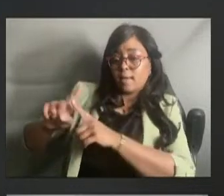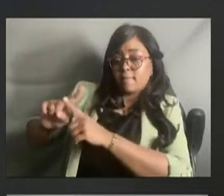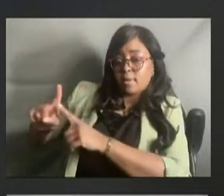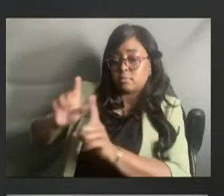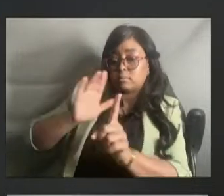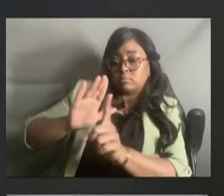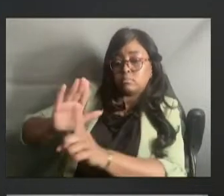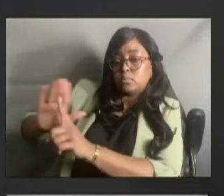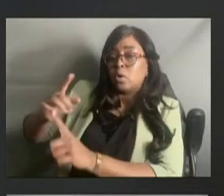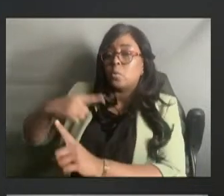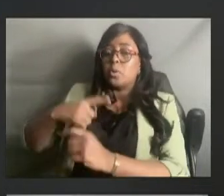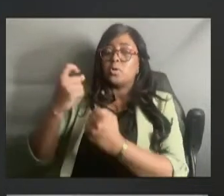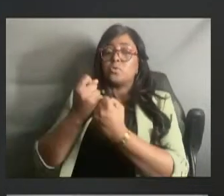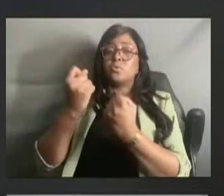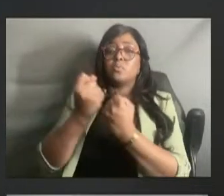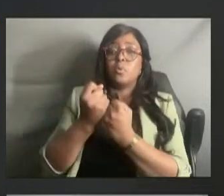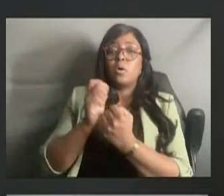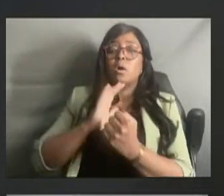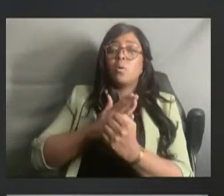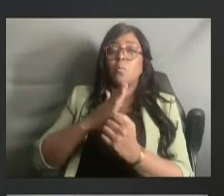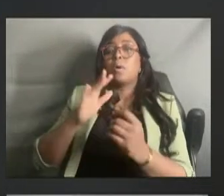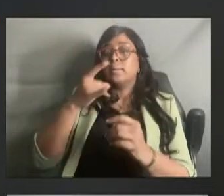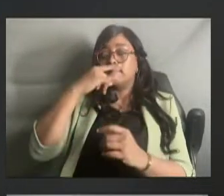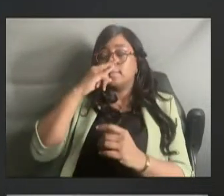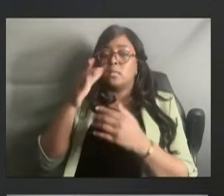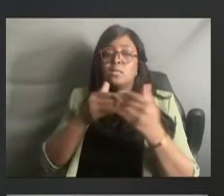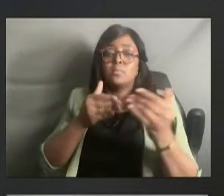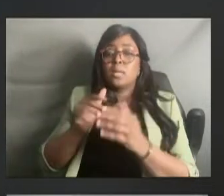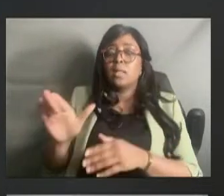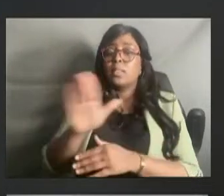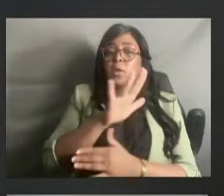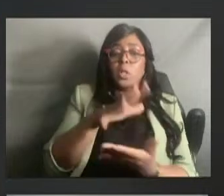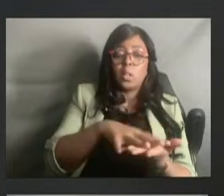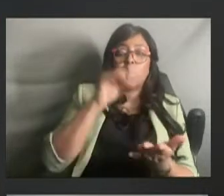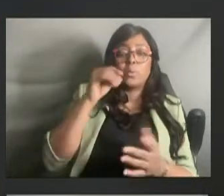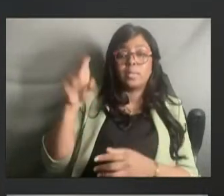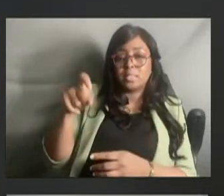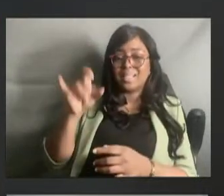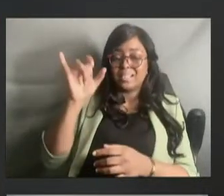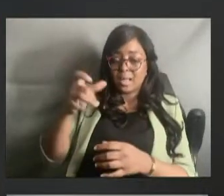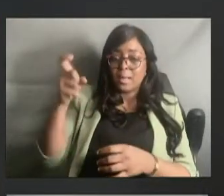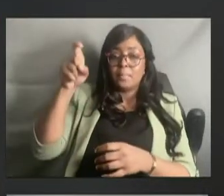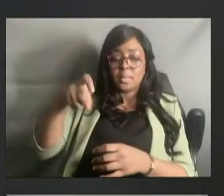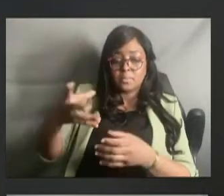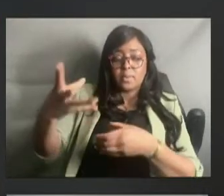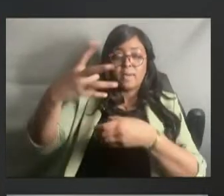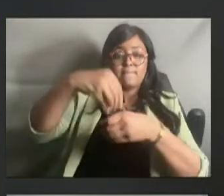manifold differences, and we support our kids regardless of